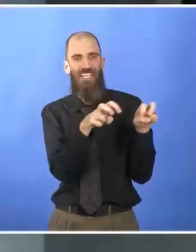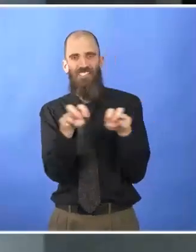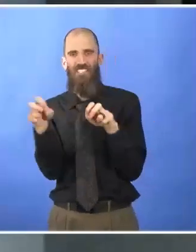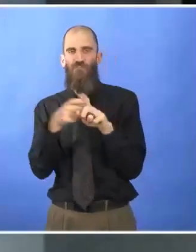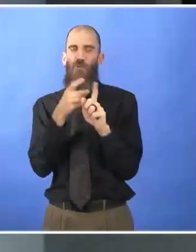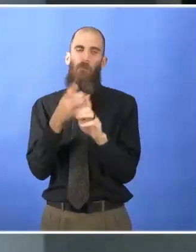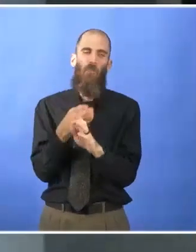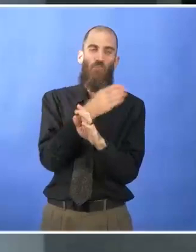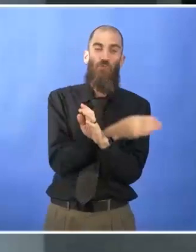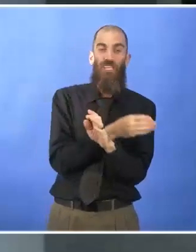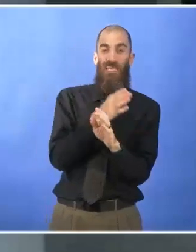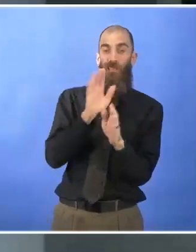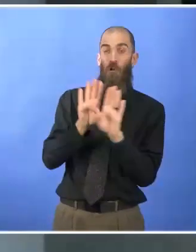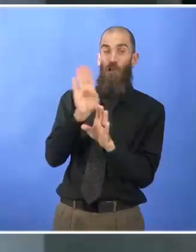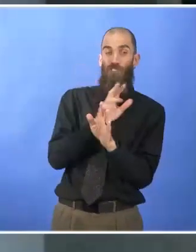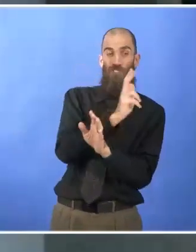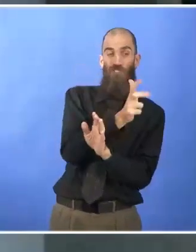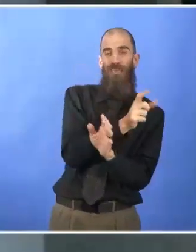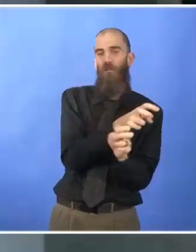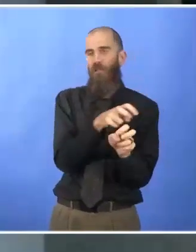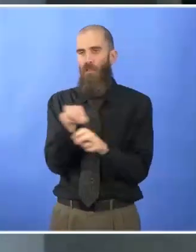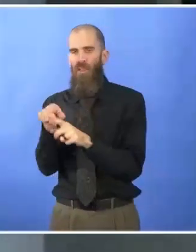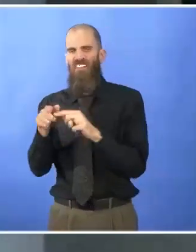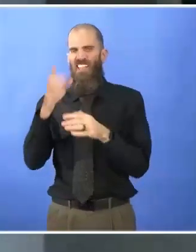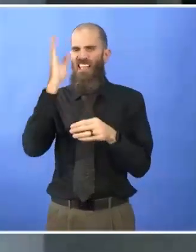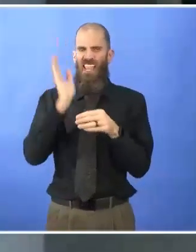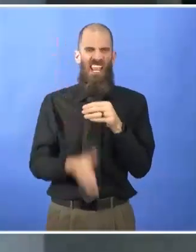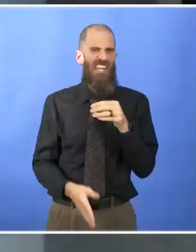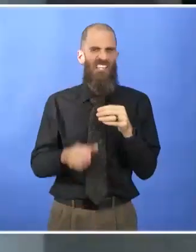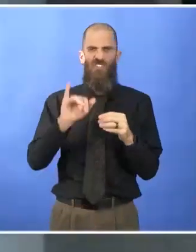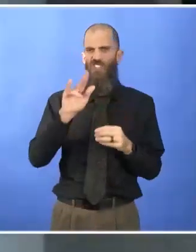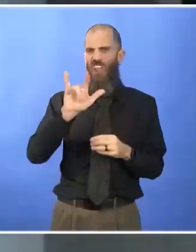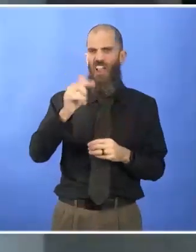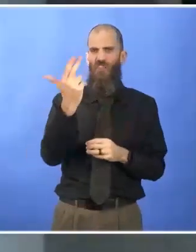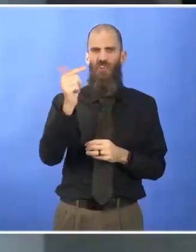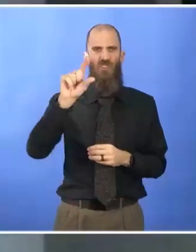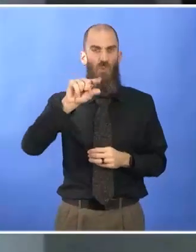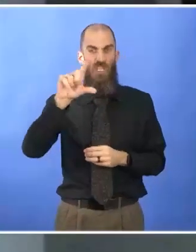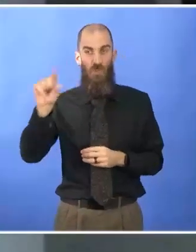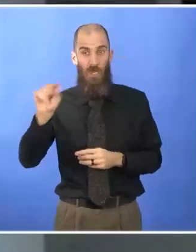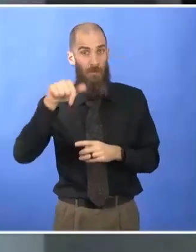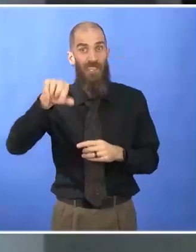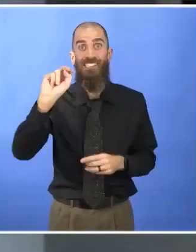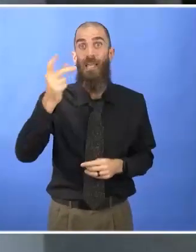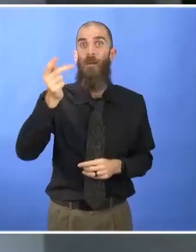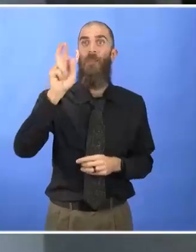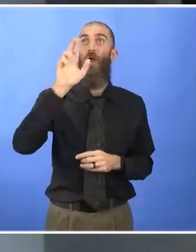THE NPRM PROPOSES TO ELIMINATE